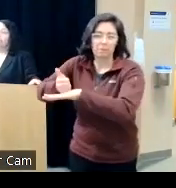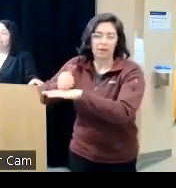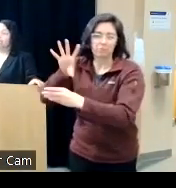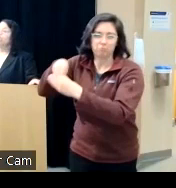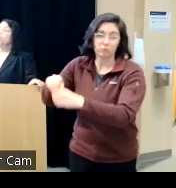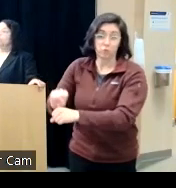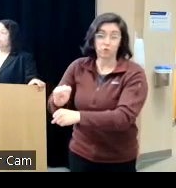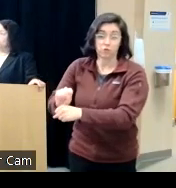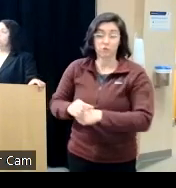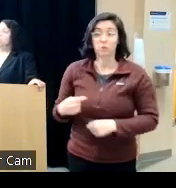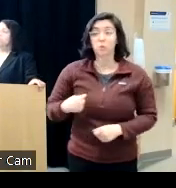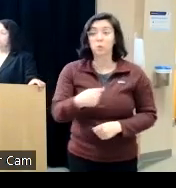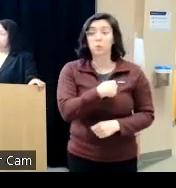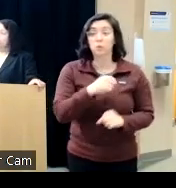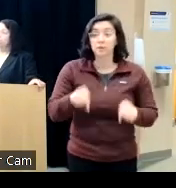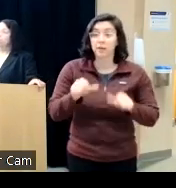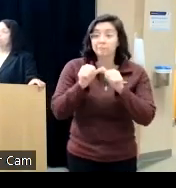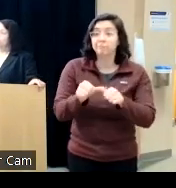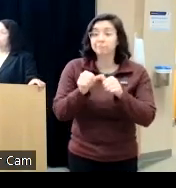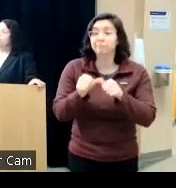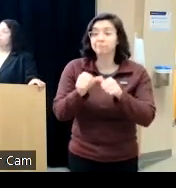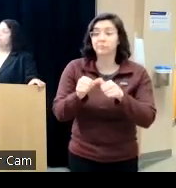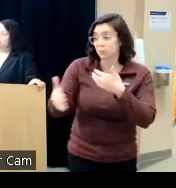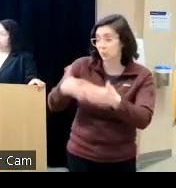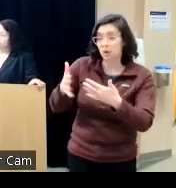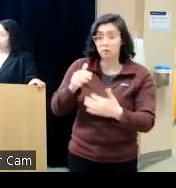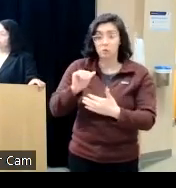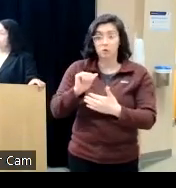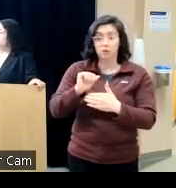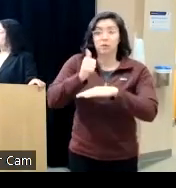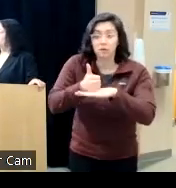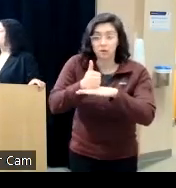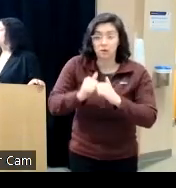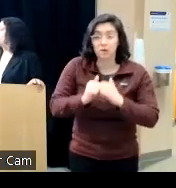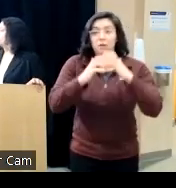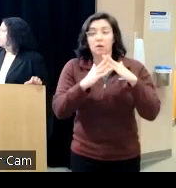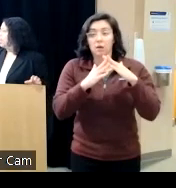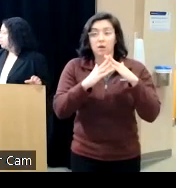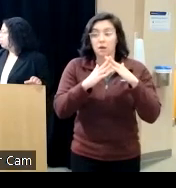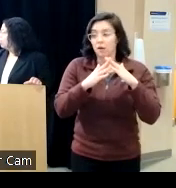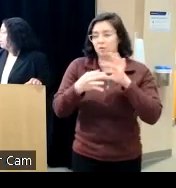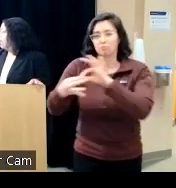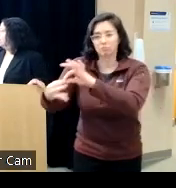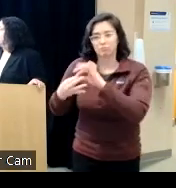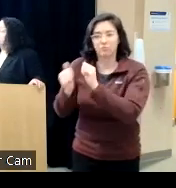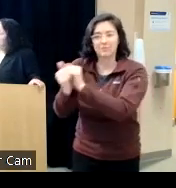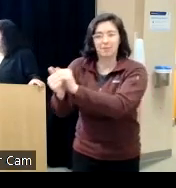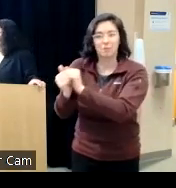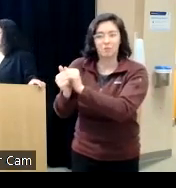work is that we're able to continue whatever we've developed as a result of the work together and if